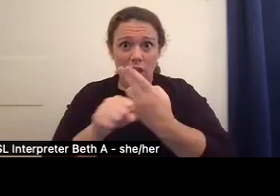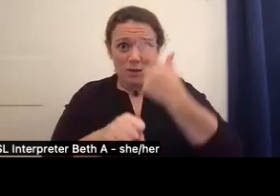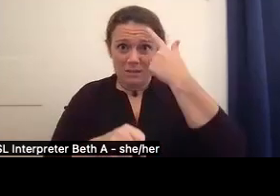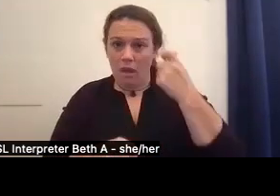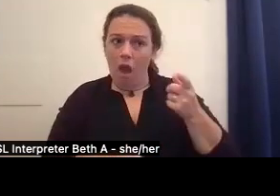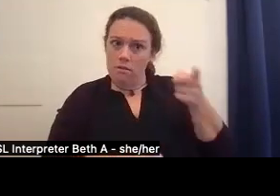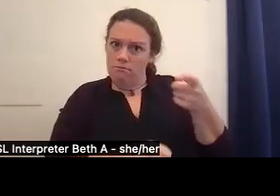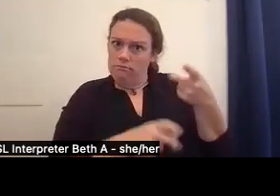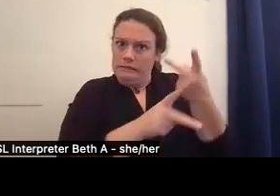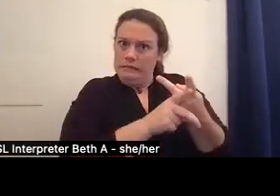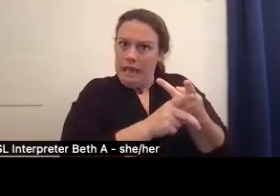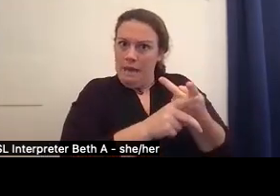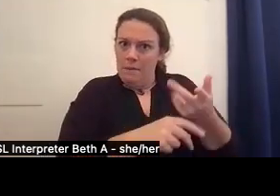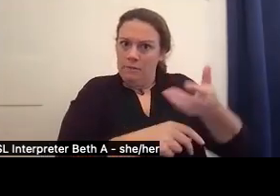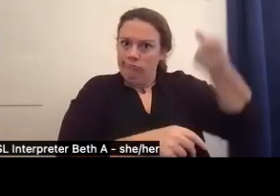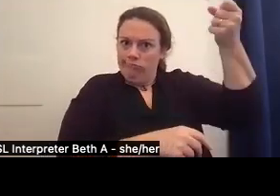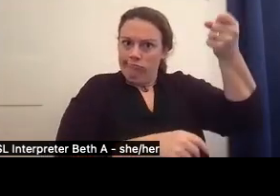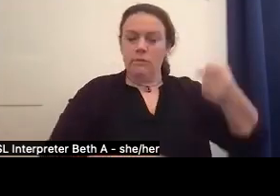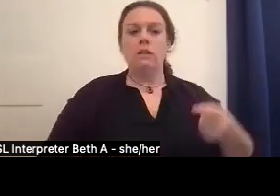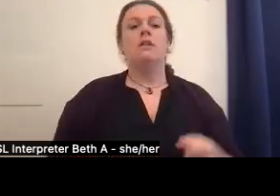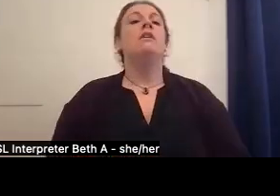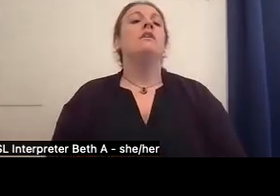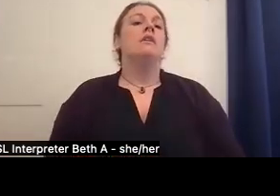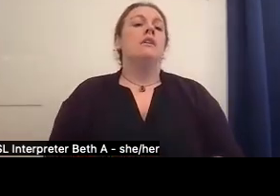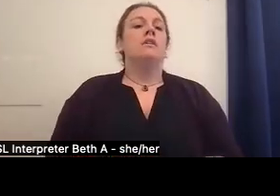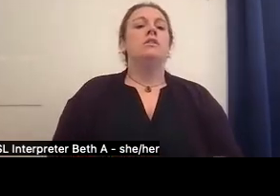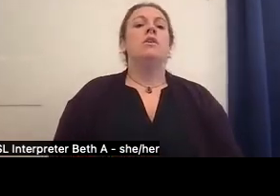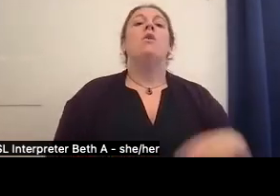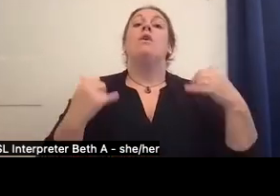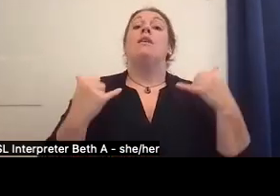some of the stories that we're working with were to re-translate into each of the six languages